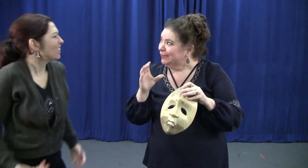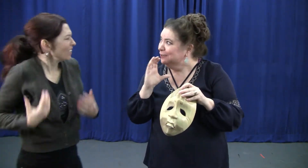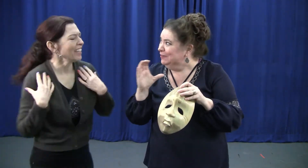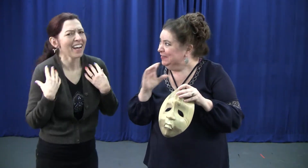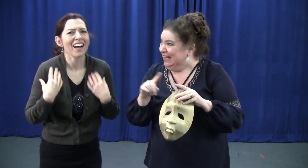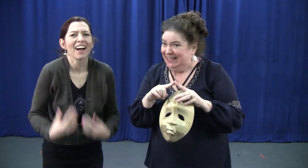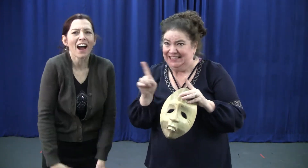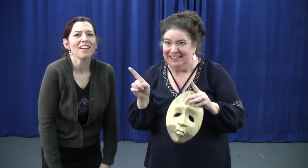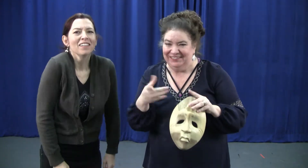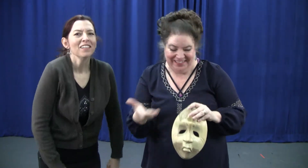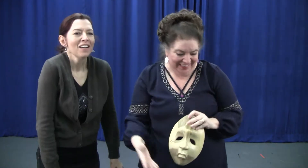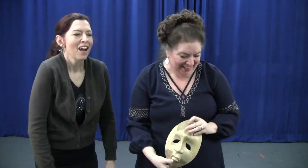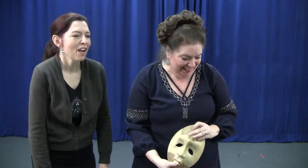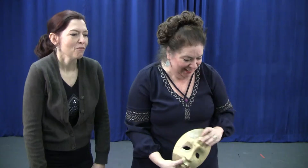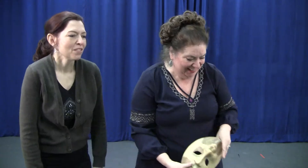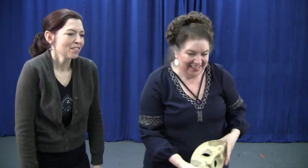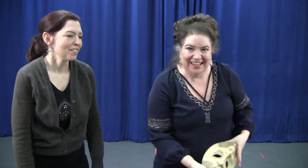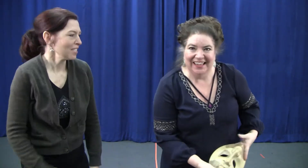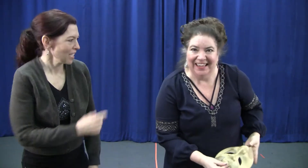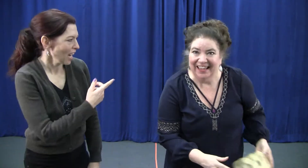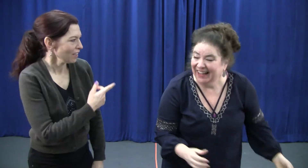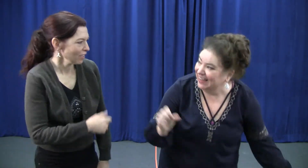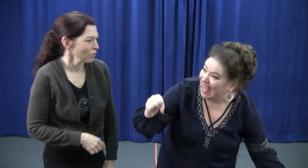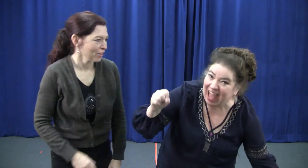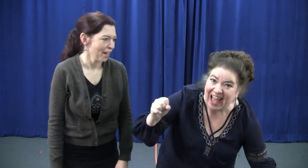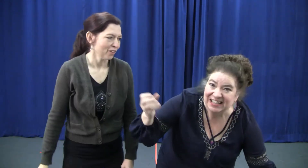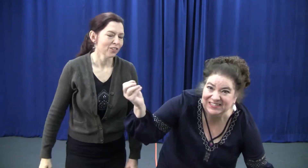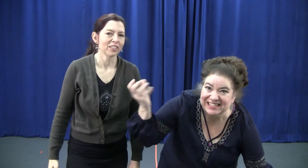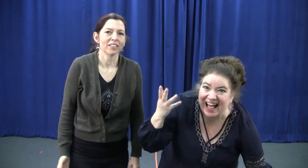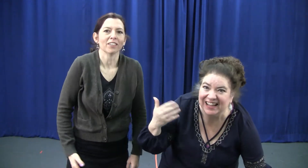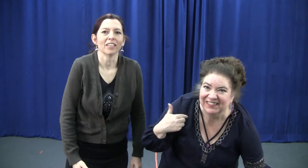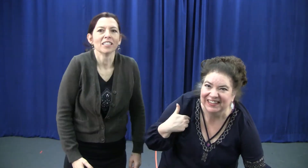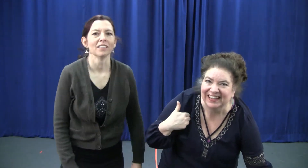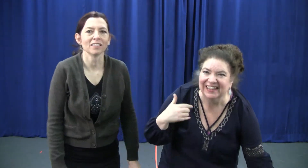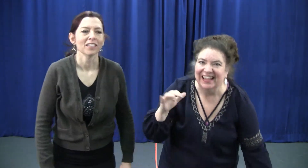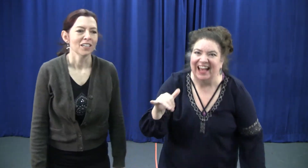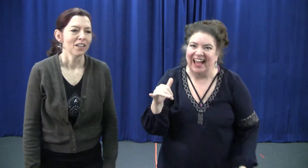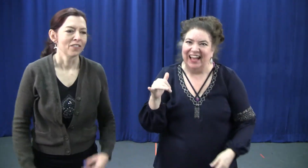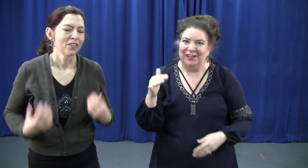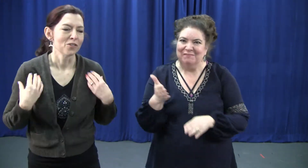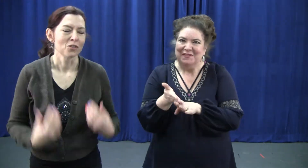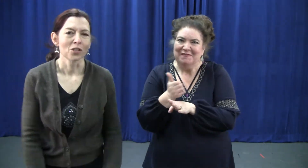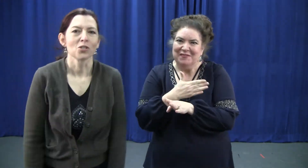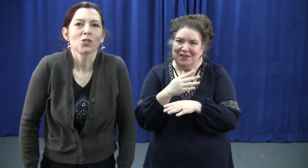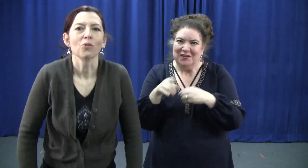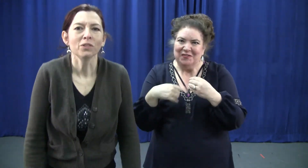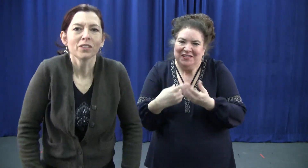communicating a different emotion. (Heather) I was telling you that earlier! .. the shoulders